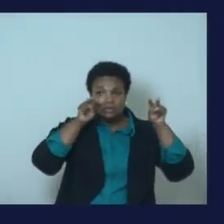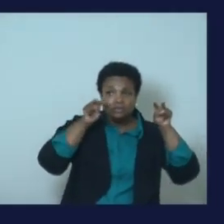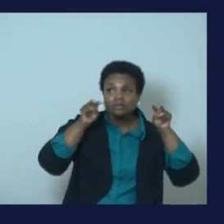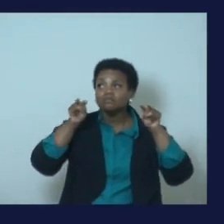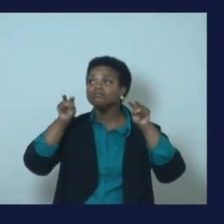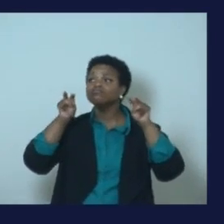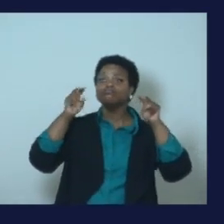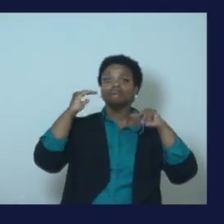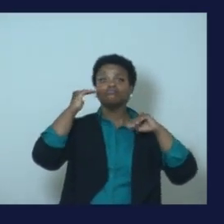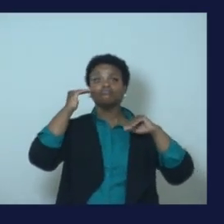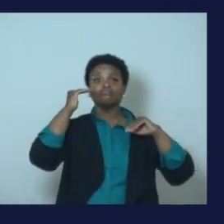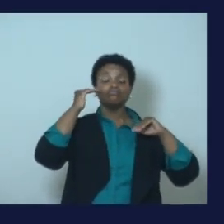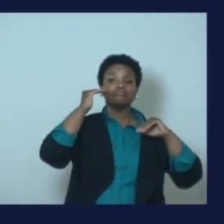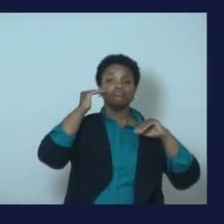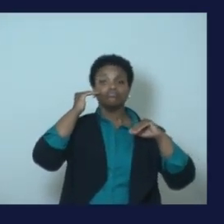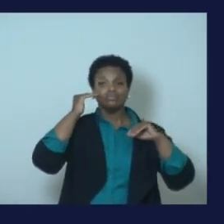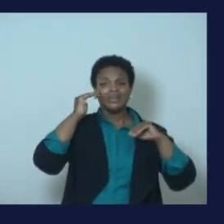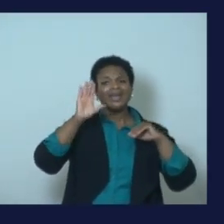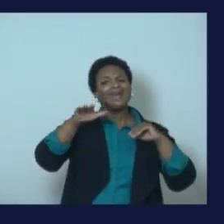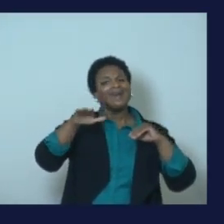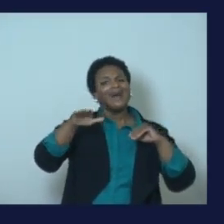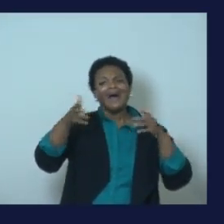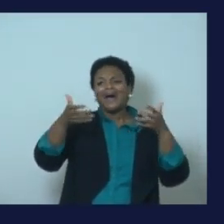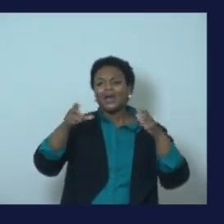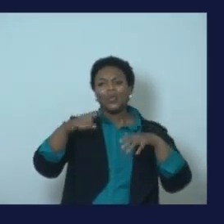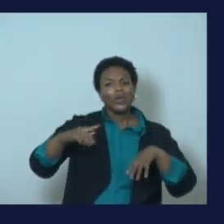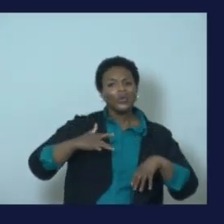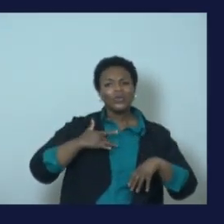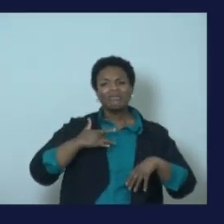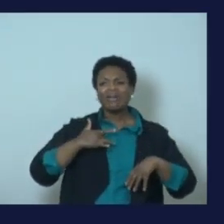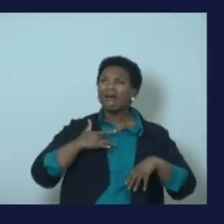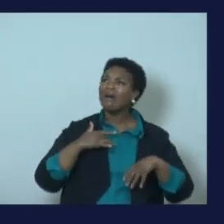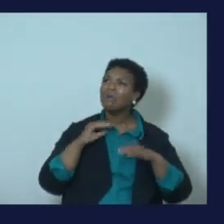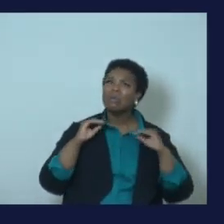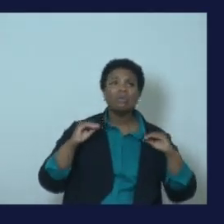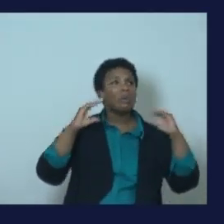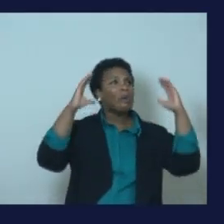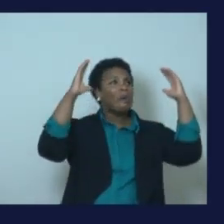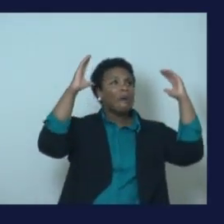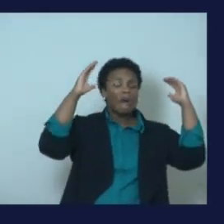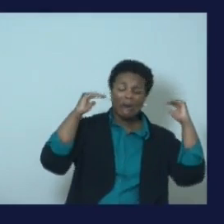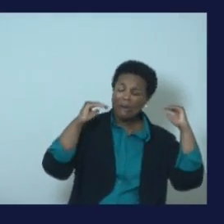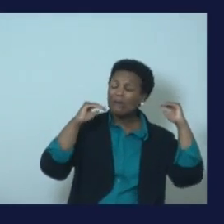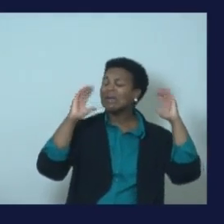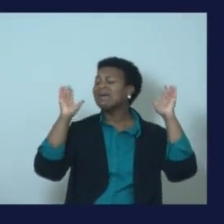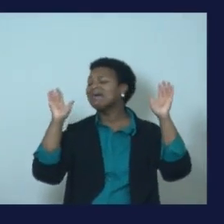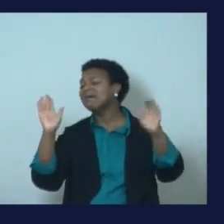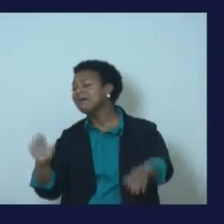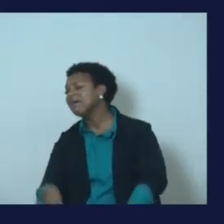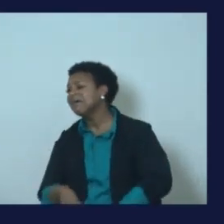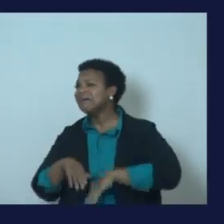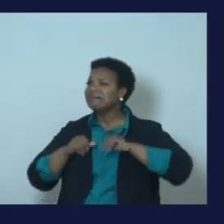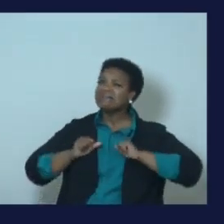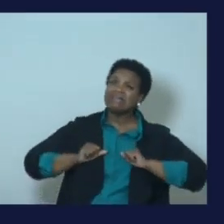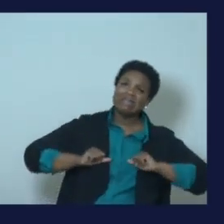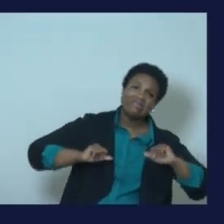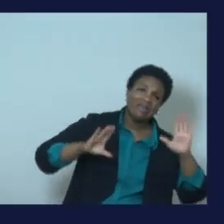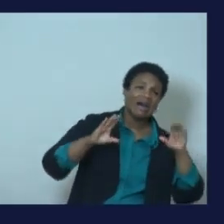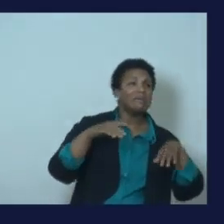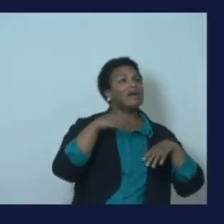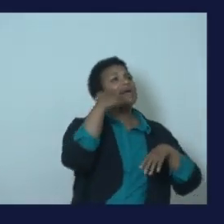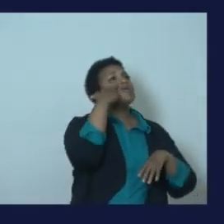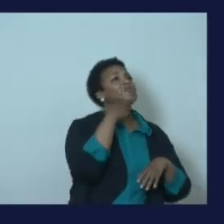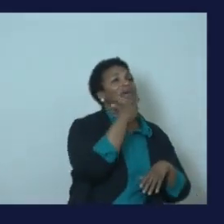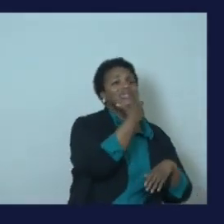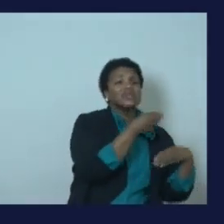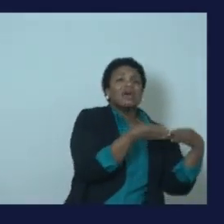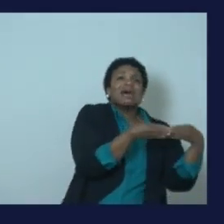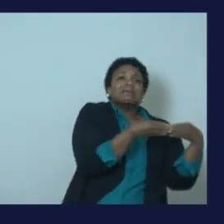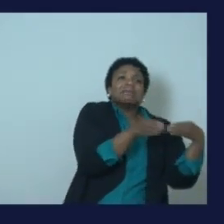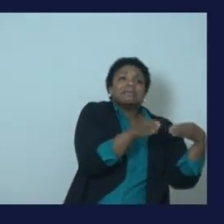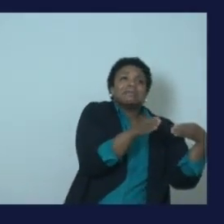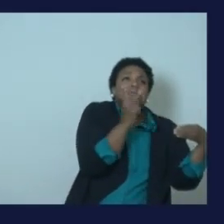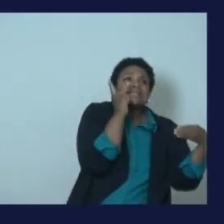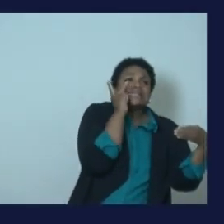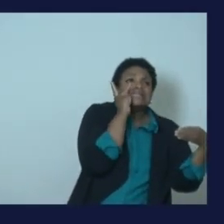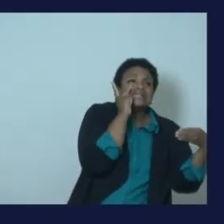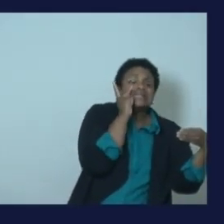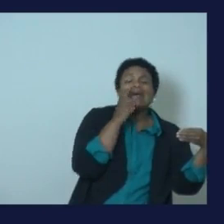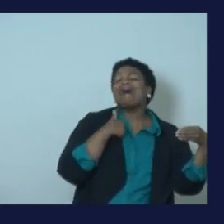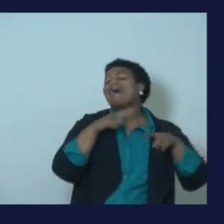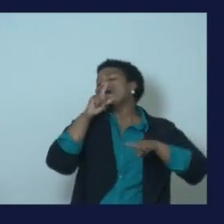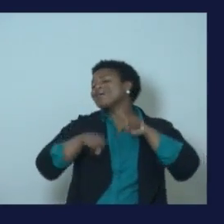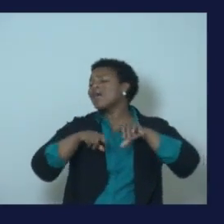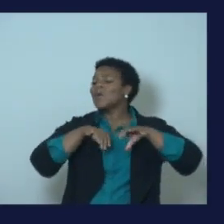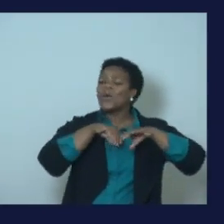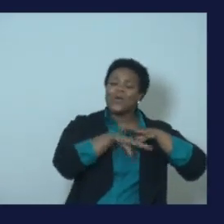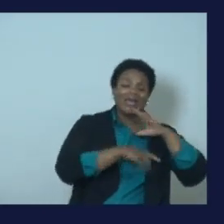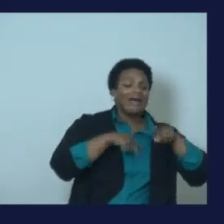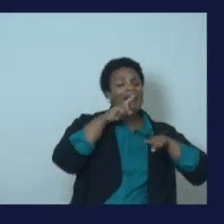SO AGAIN WE HAVE TO REMAIN INCREDIBLY VIGILANT AND WE’VE DONE WELL, I DON’T WANT TO LEAVE PEOPLE FEELING LIKE IT’S HOPELESS THAT EVEN THOUGH WE’VE GOT RESTAURANTS PARTIALLY OPEN